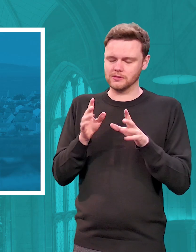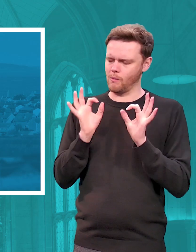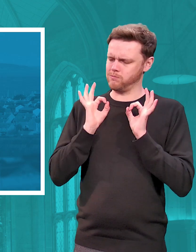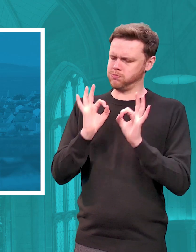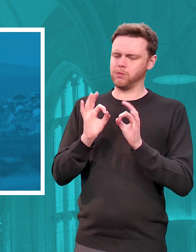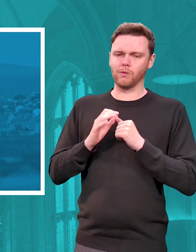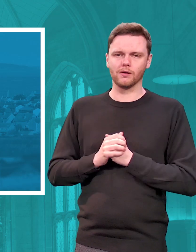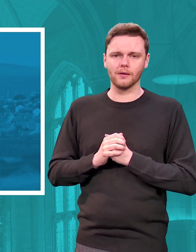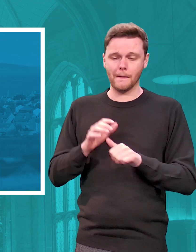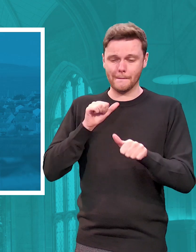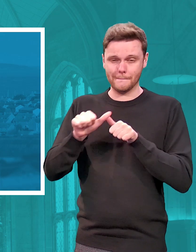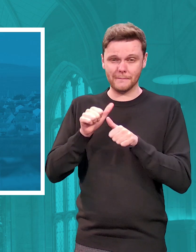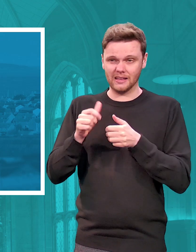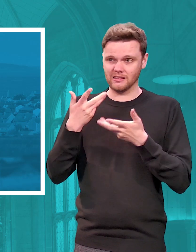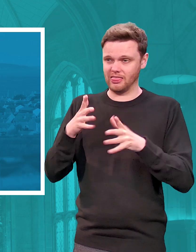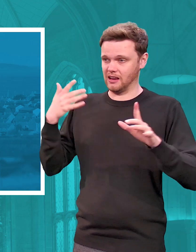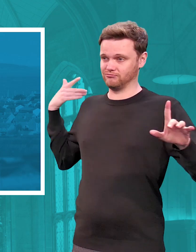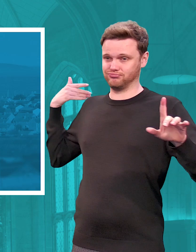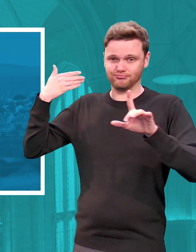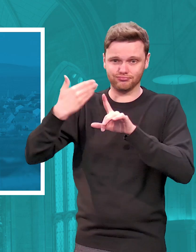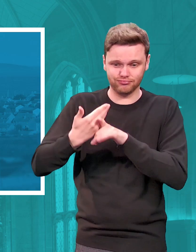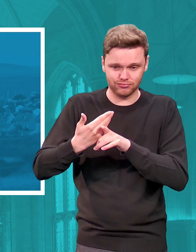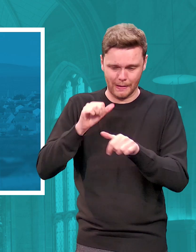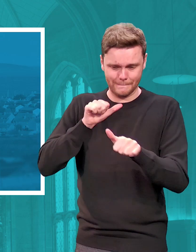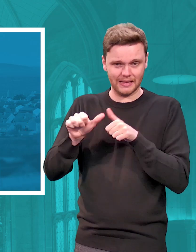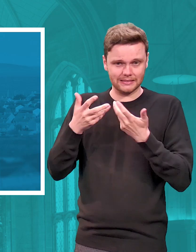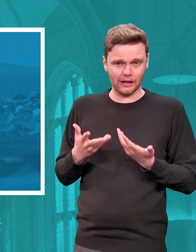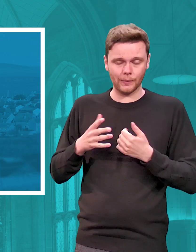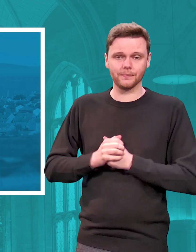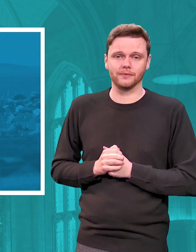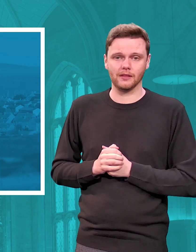better than at any time in their history. Like many of their members